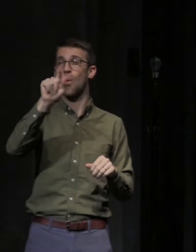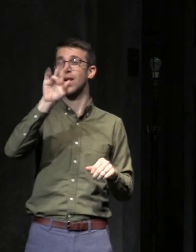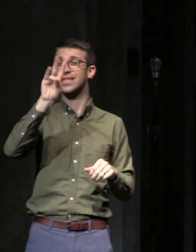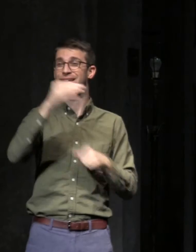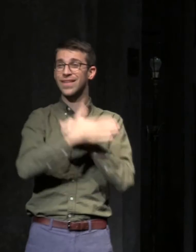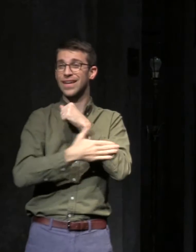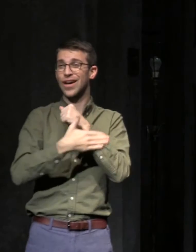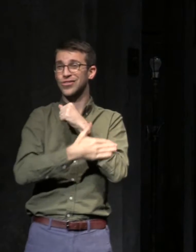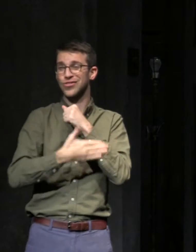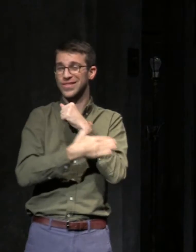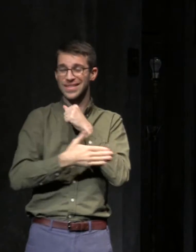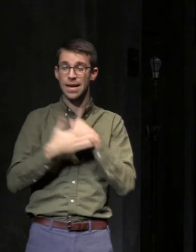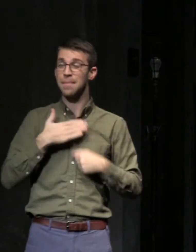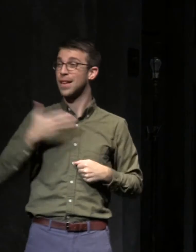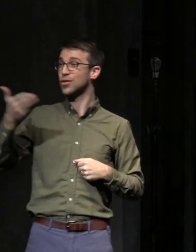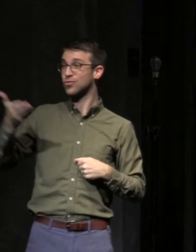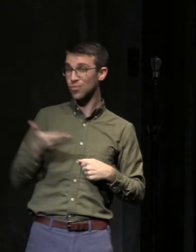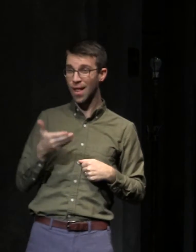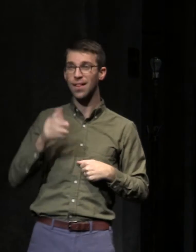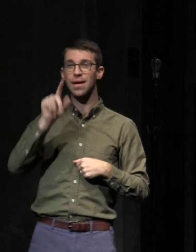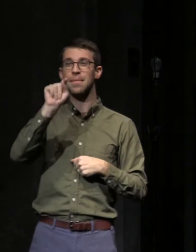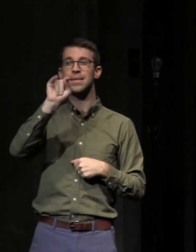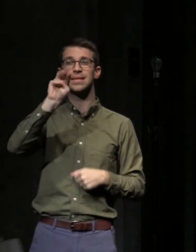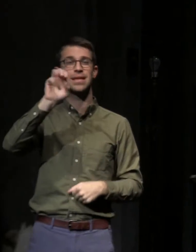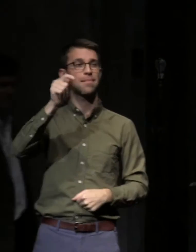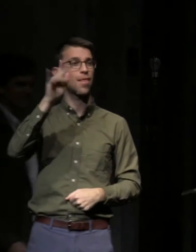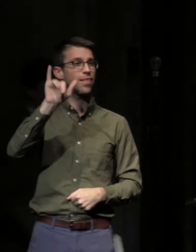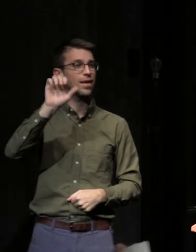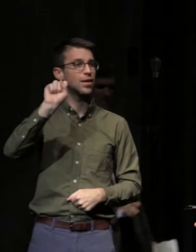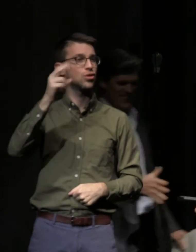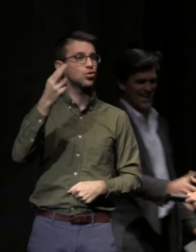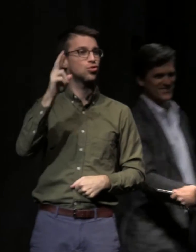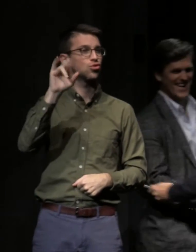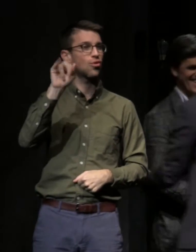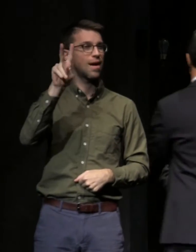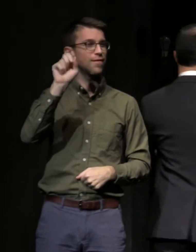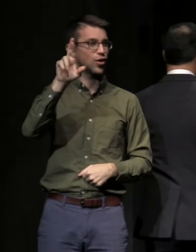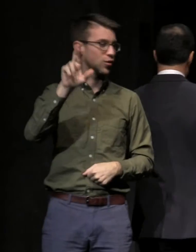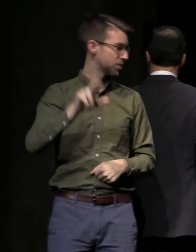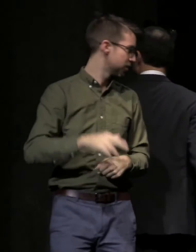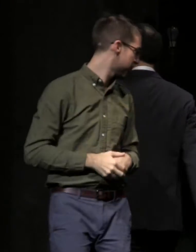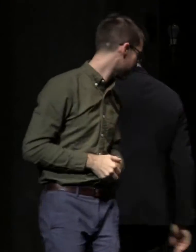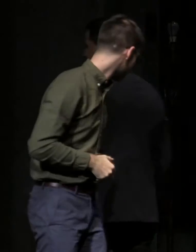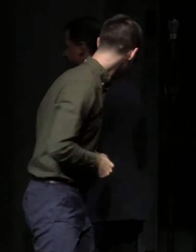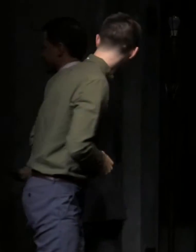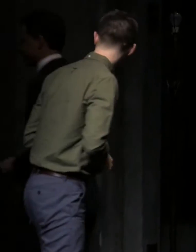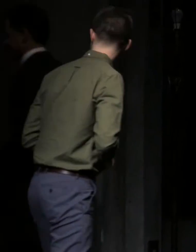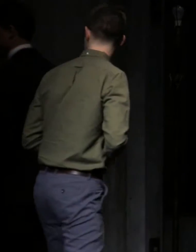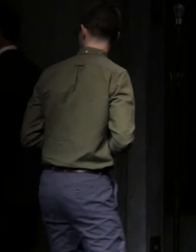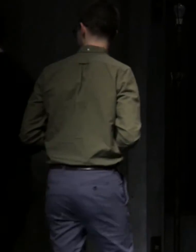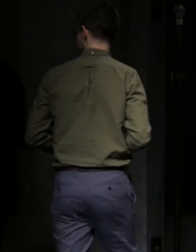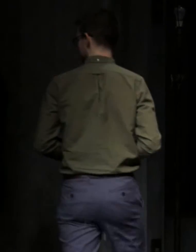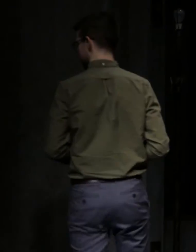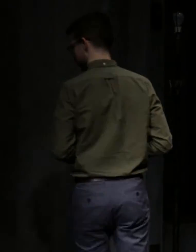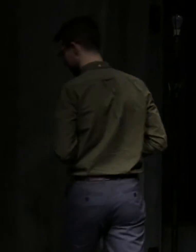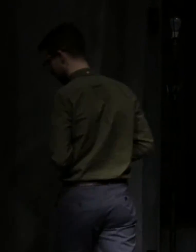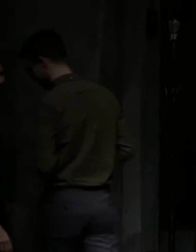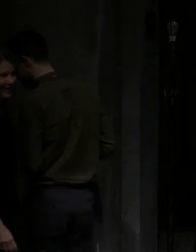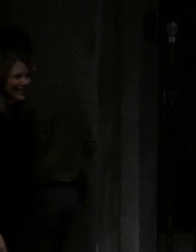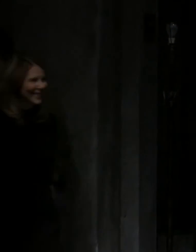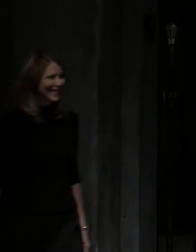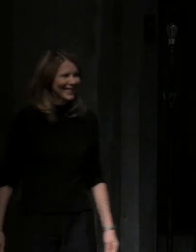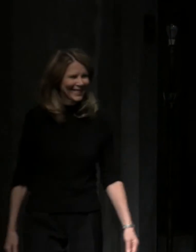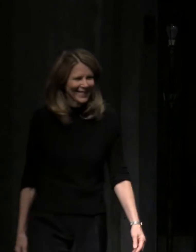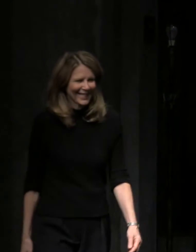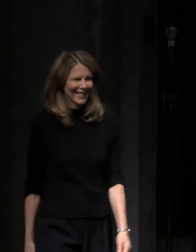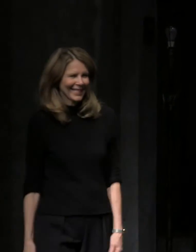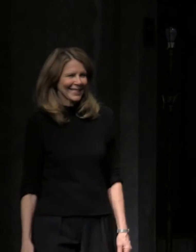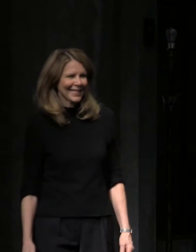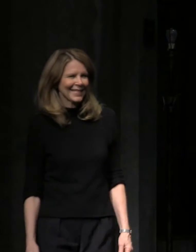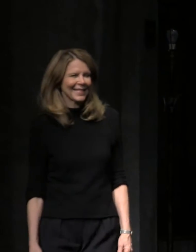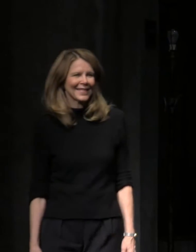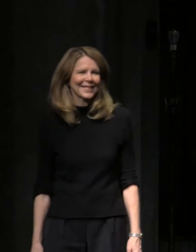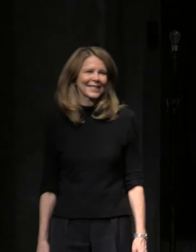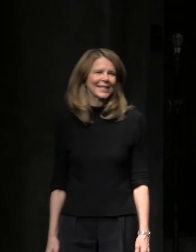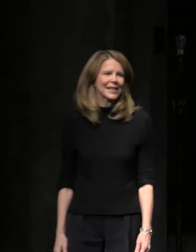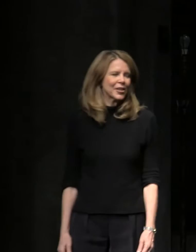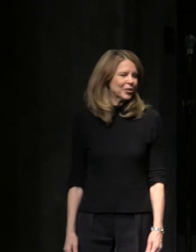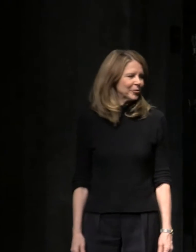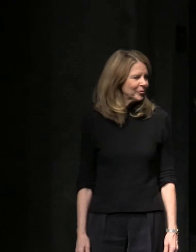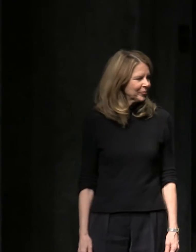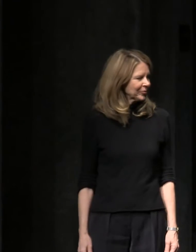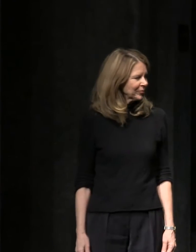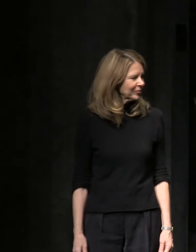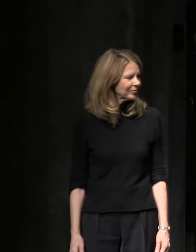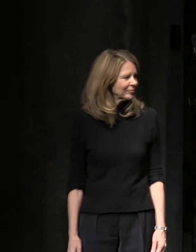Please join me in welcoming Mr. Timothy Shriver.